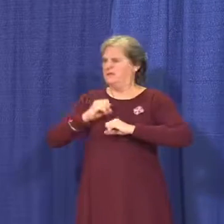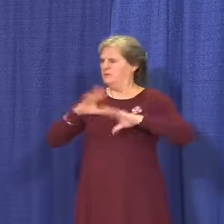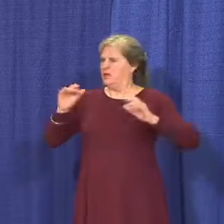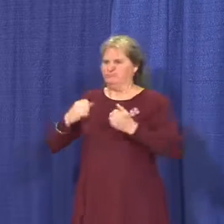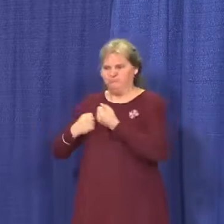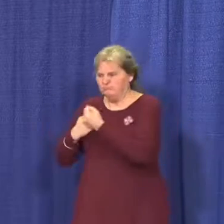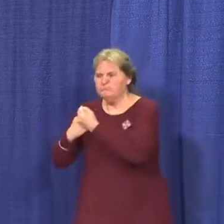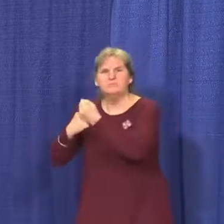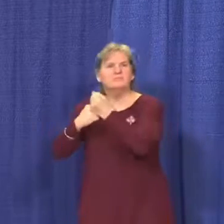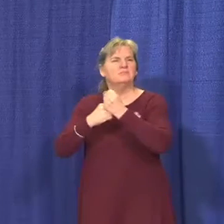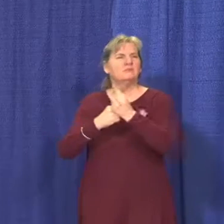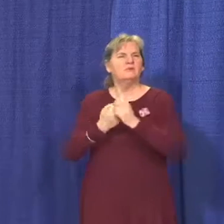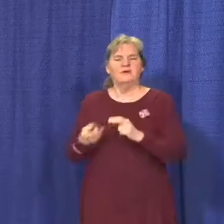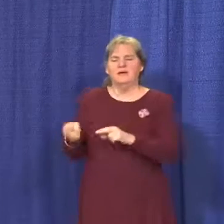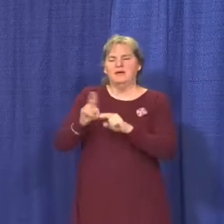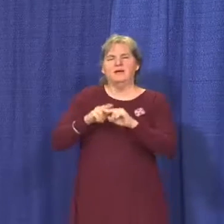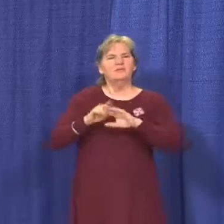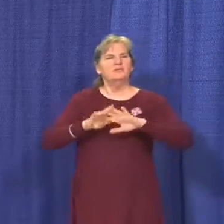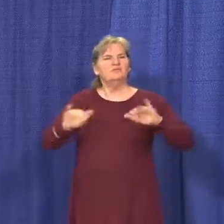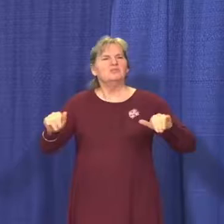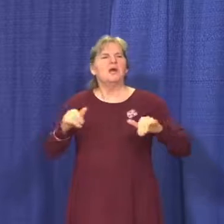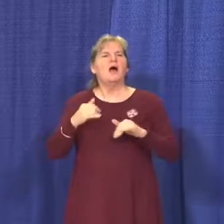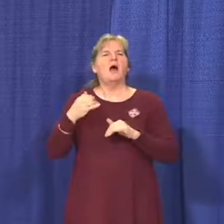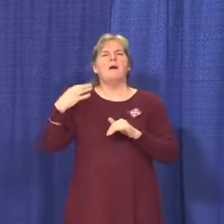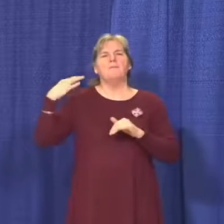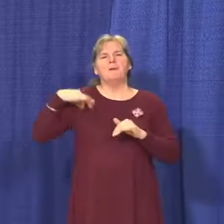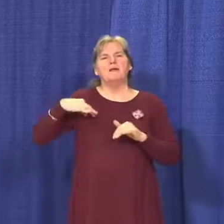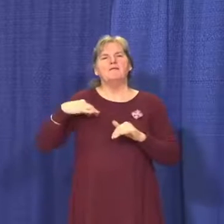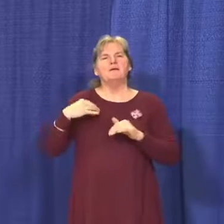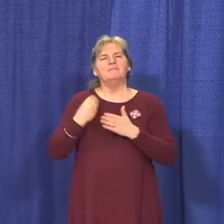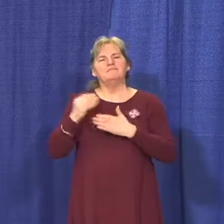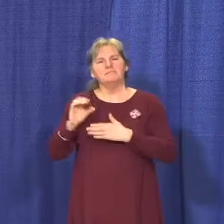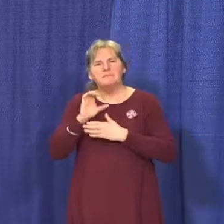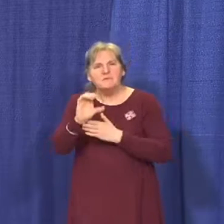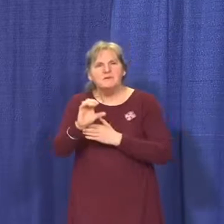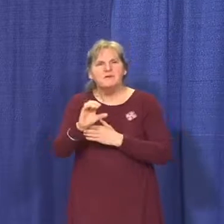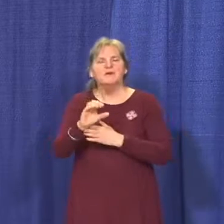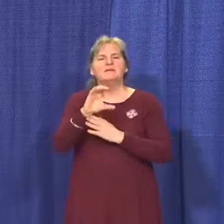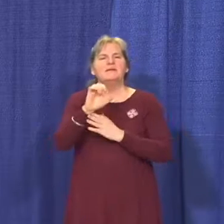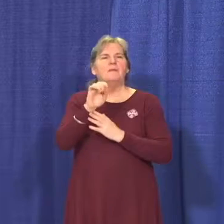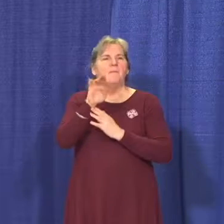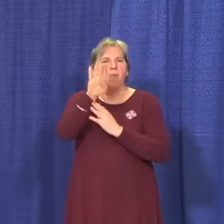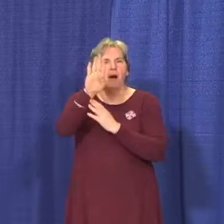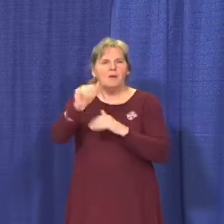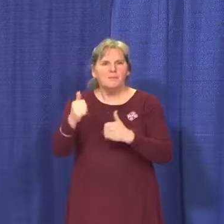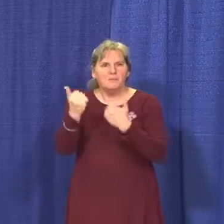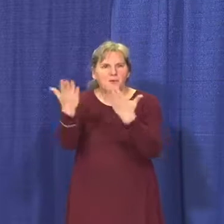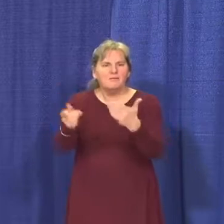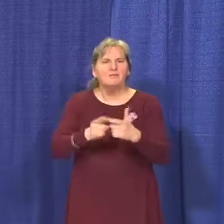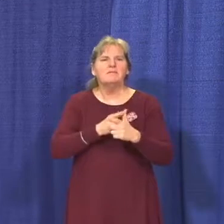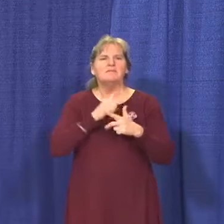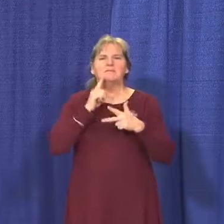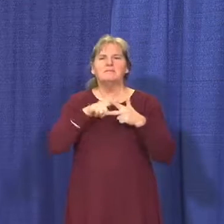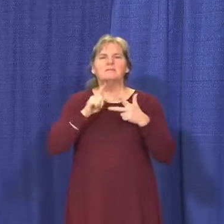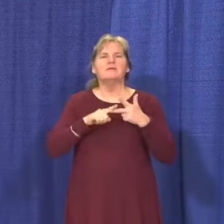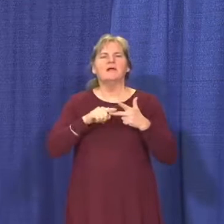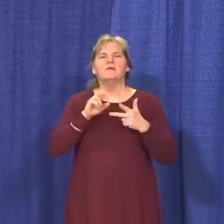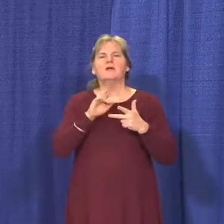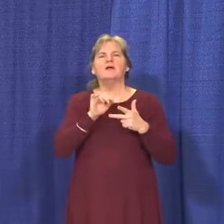From increases to the Canada child benefit to the Canada emergency response benefit, to the now Canada recovery benefit,